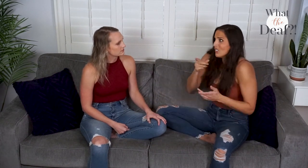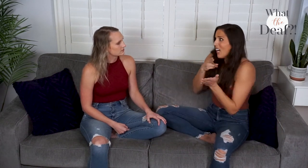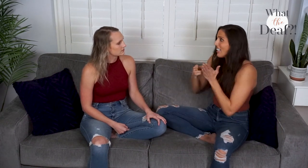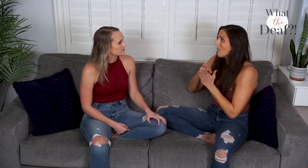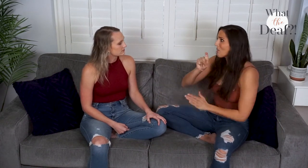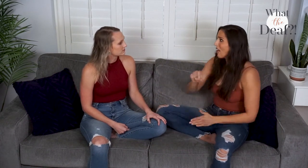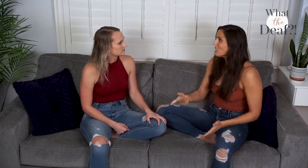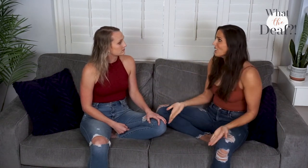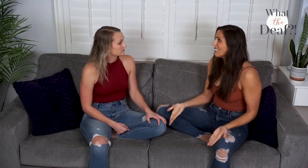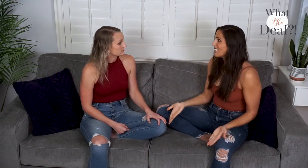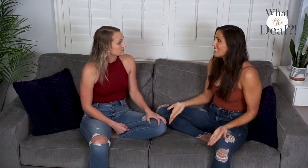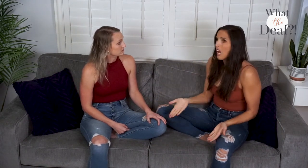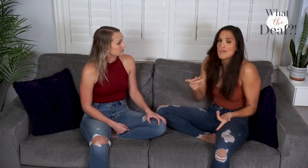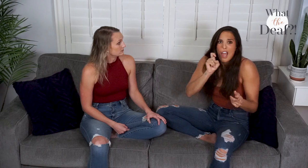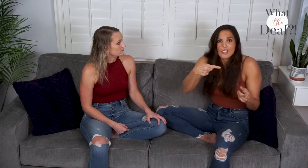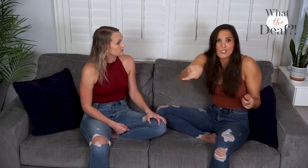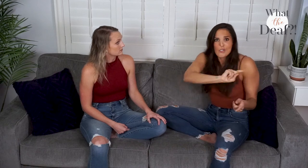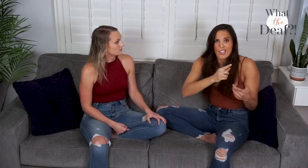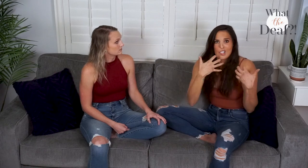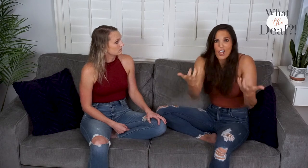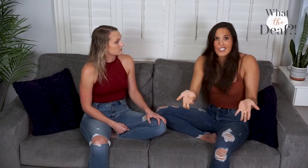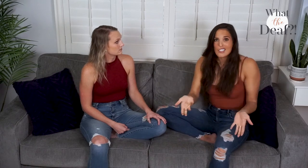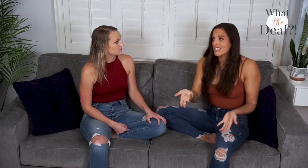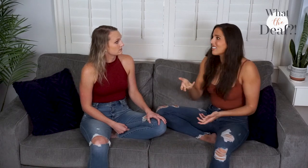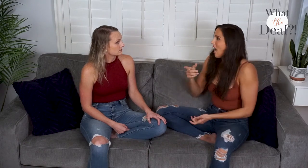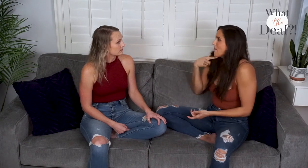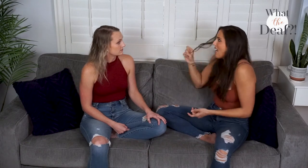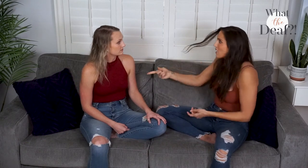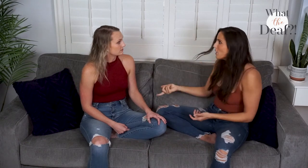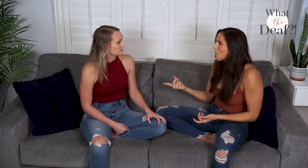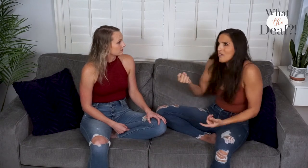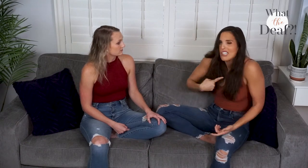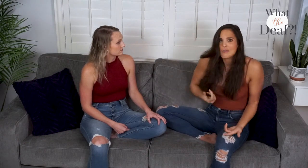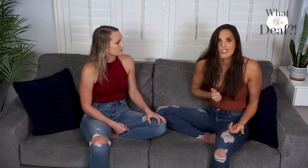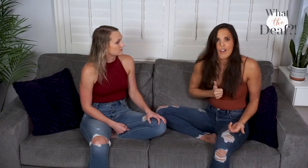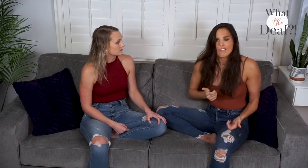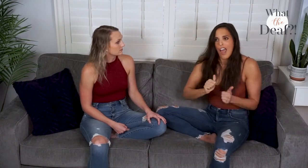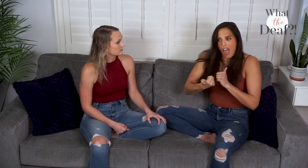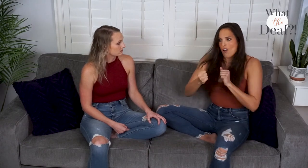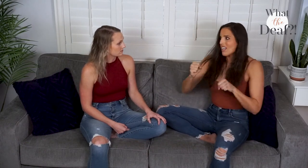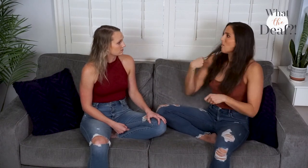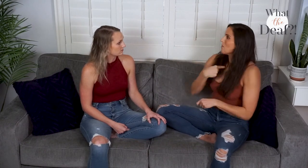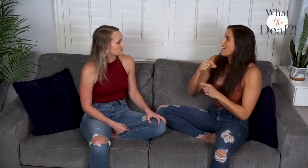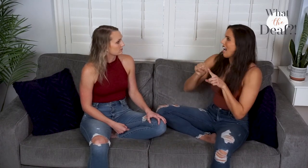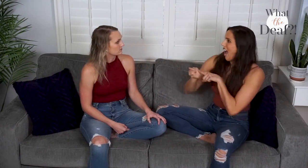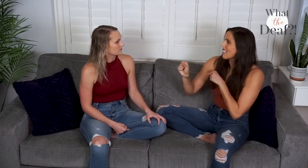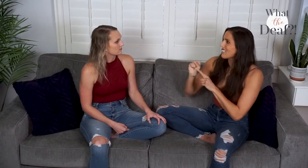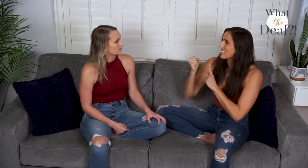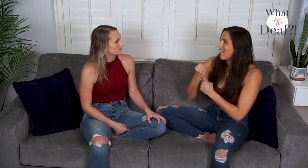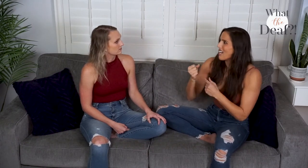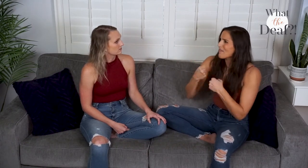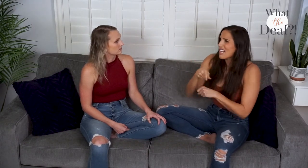It’s a genuine question! I’m asking you all, the audience. I’m asking you, Carly. I’m asking this to myself. Like how can we, as a society,